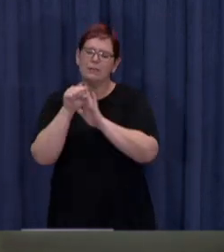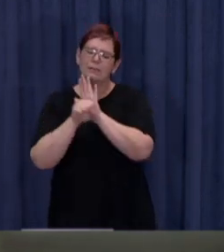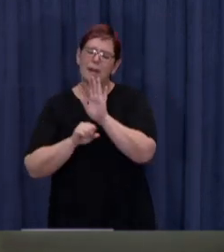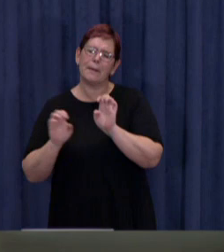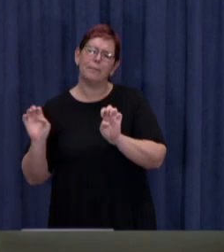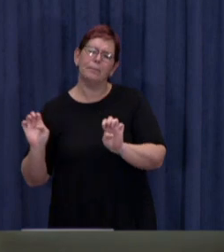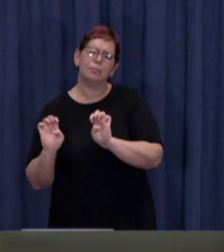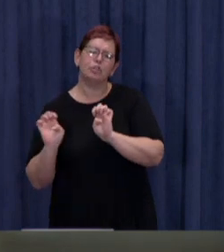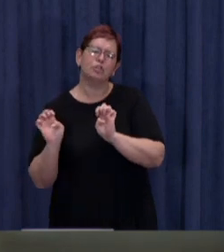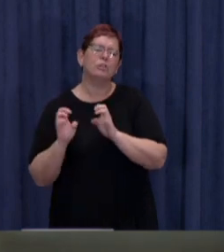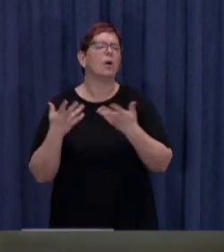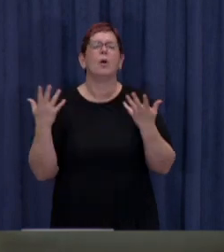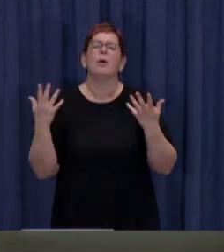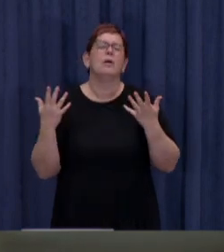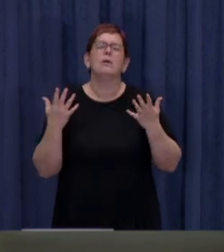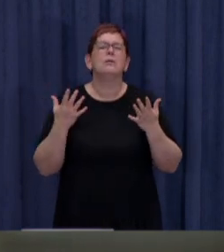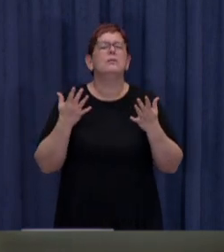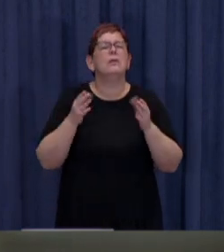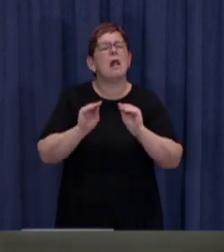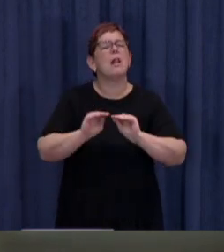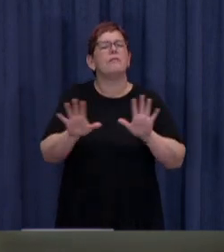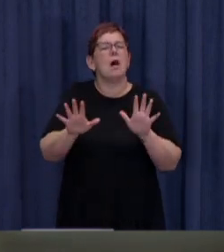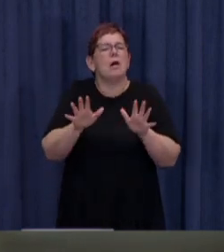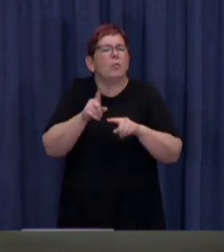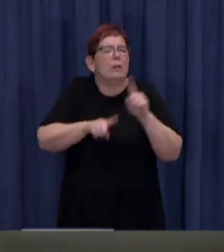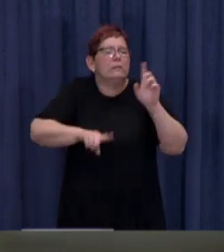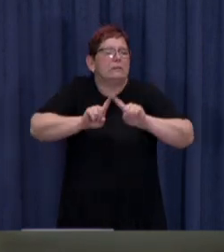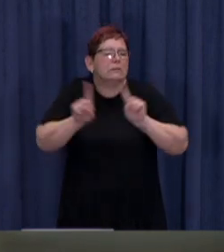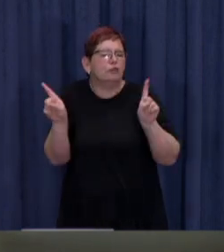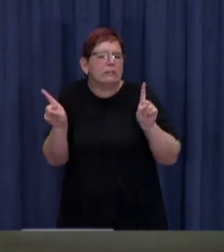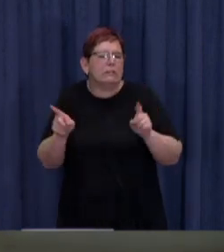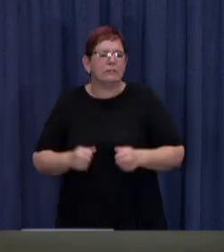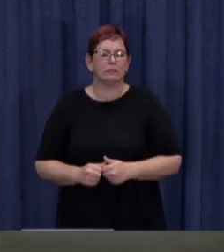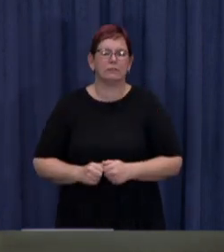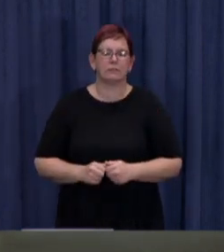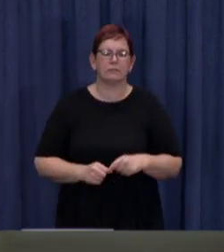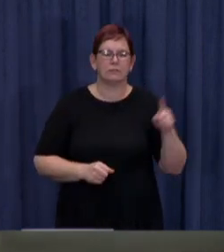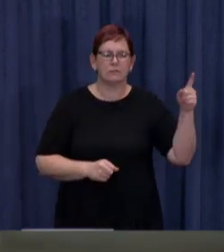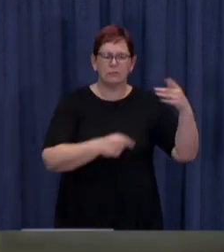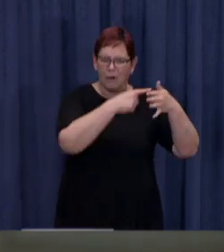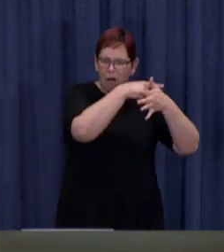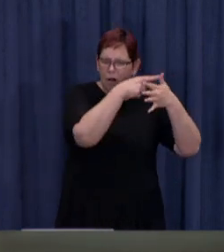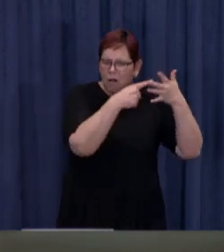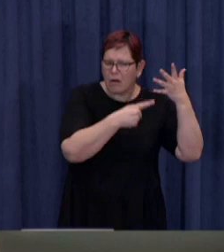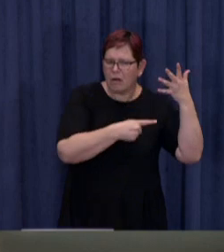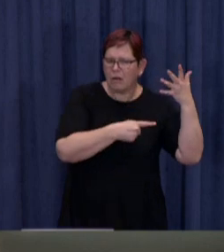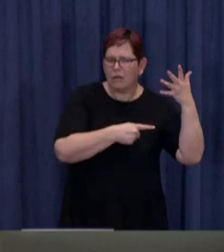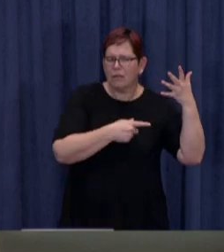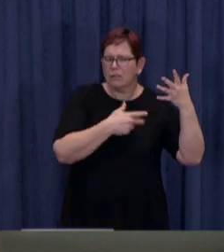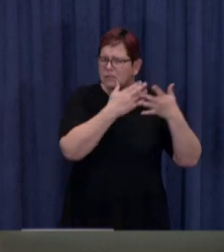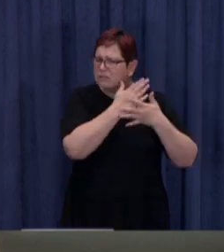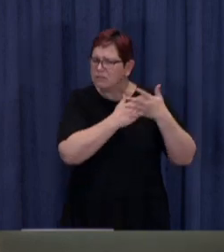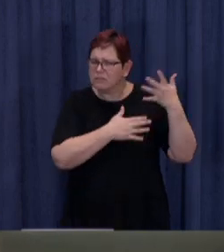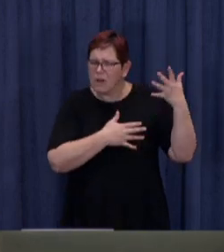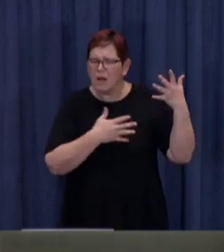had not covered that you now may be in a position to act upon when needed well I think had they not for example issued the order that they've issued together